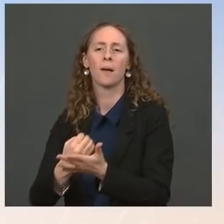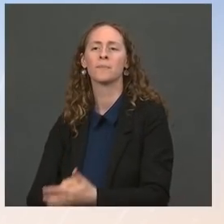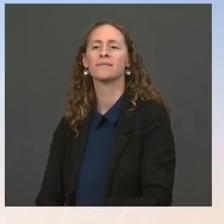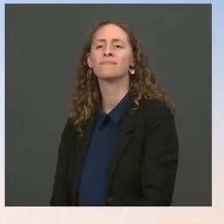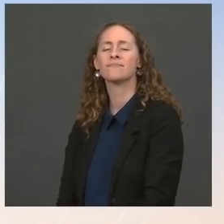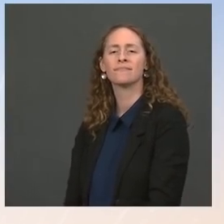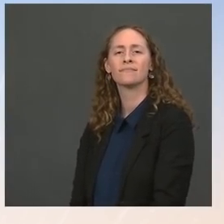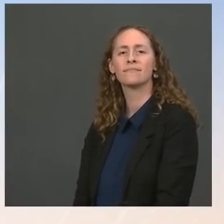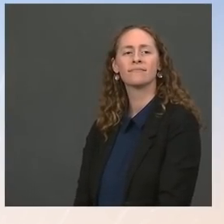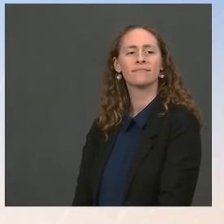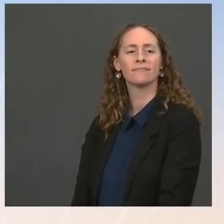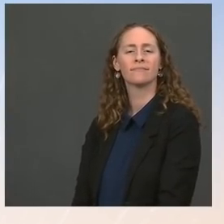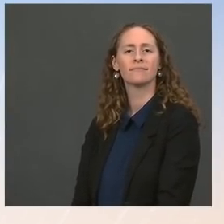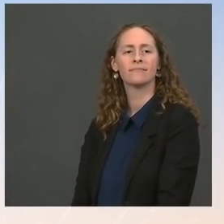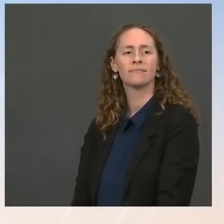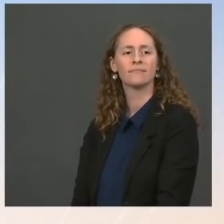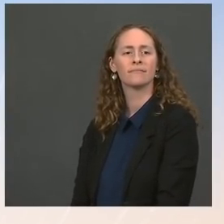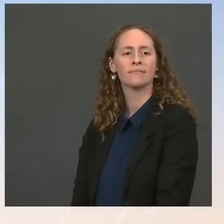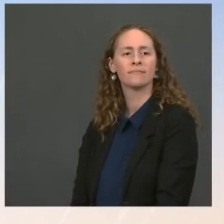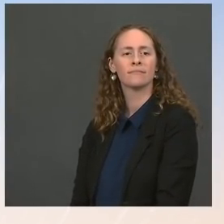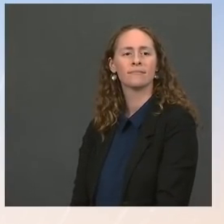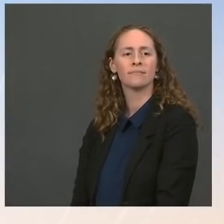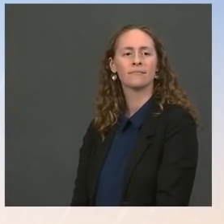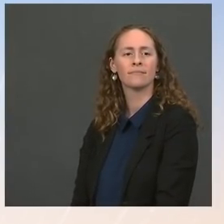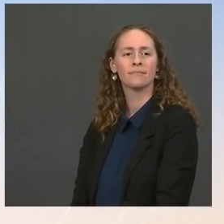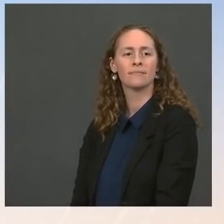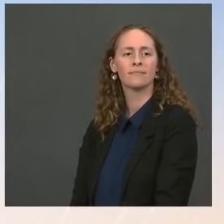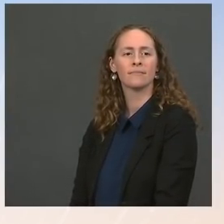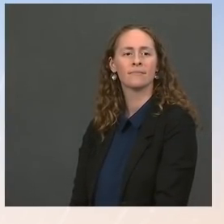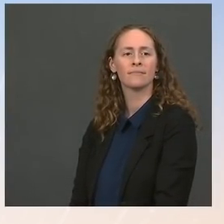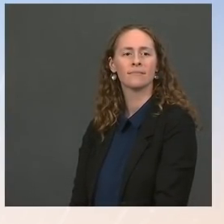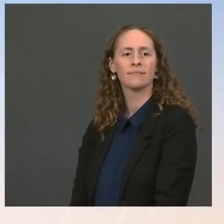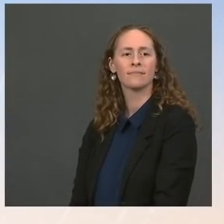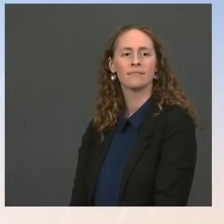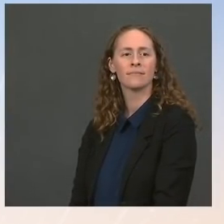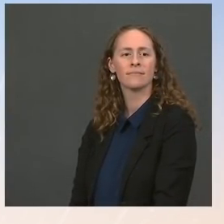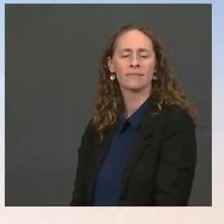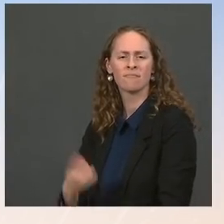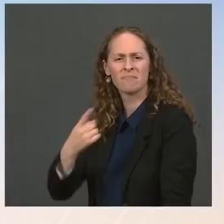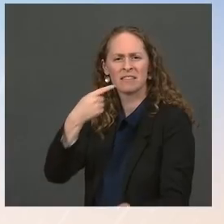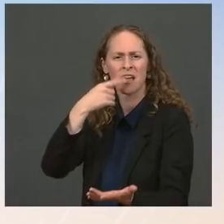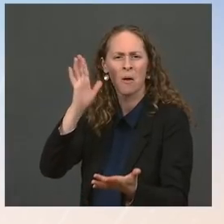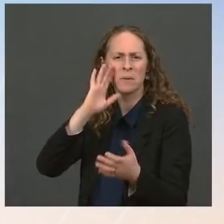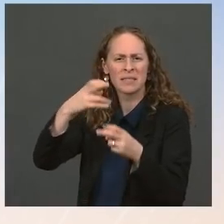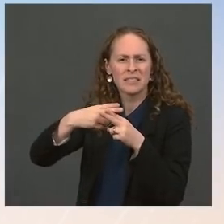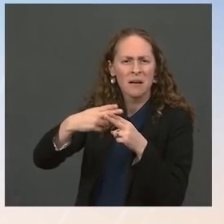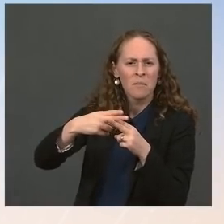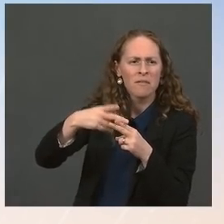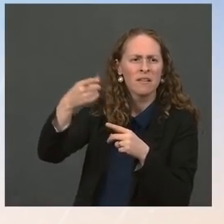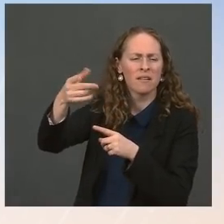everyone is saying transitory in February and March. Ms. Psaki: Yeah. The Press: I understand the nuance and the economics of what's going on here, but -- Ms. Psaki: Yes, I know you do, but -- The Press: but when the deceleration is happening slower